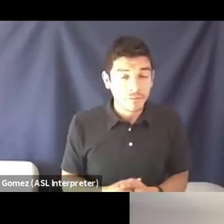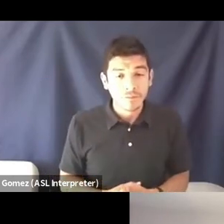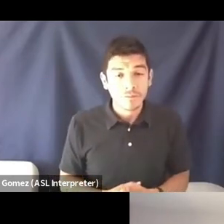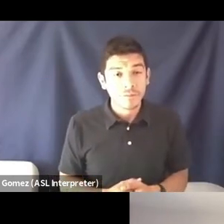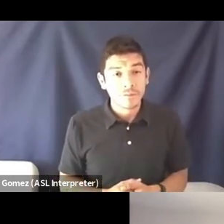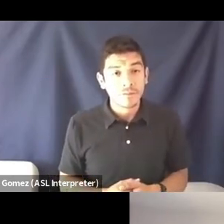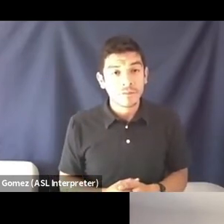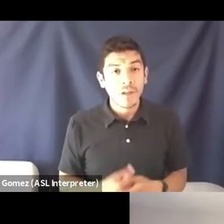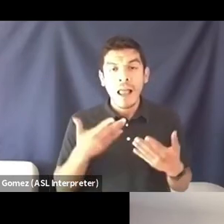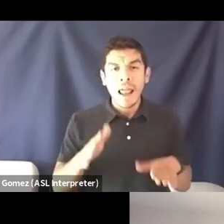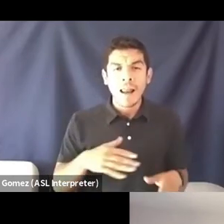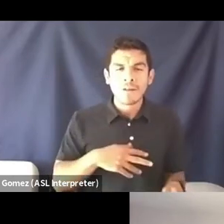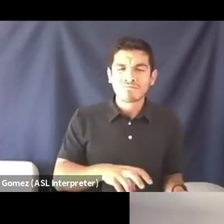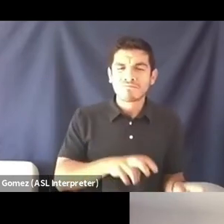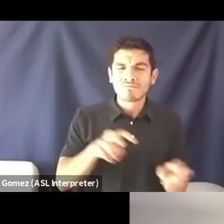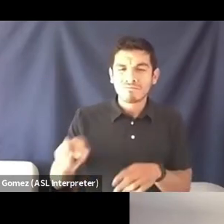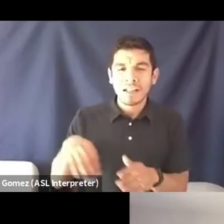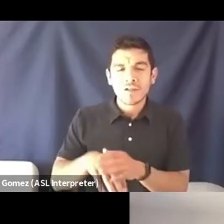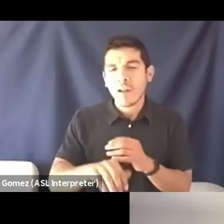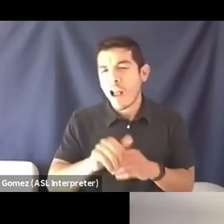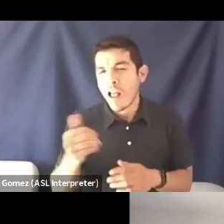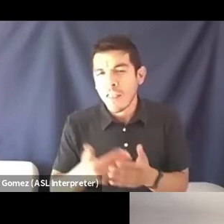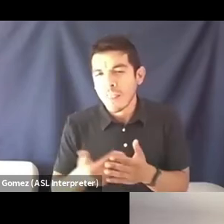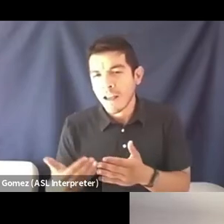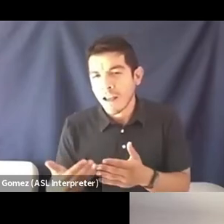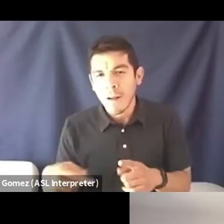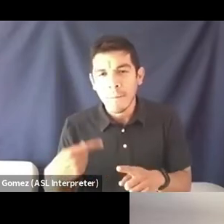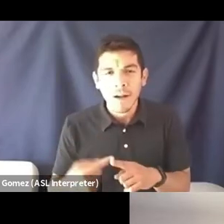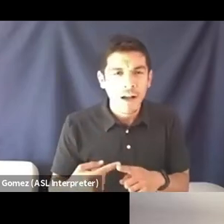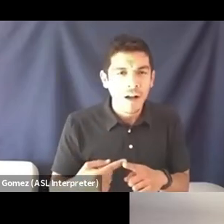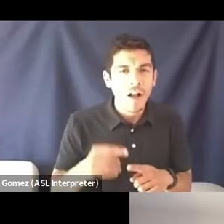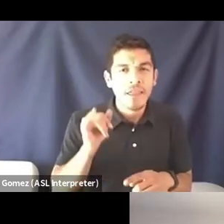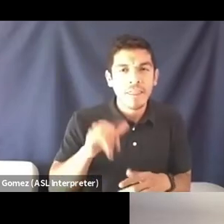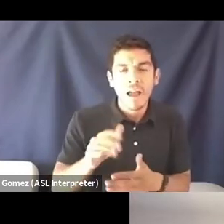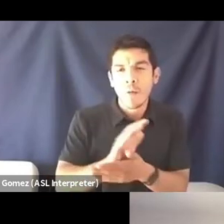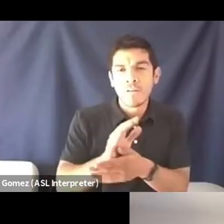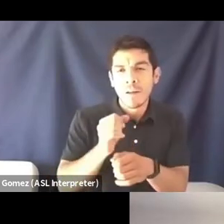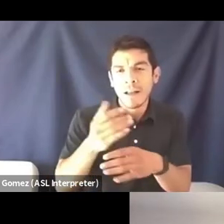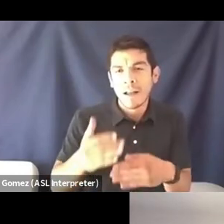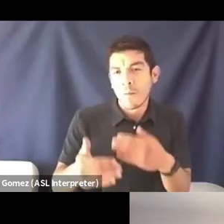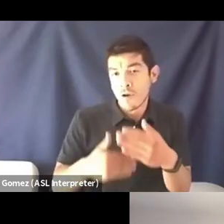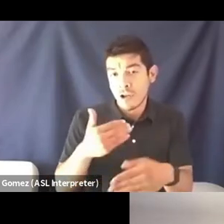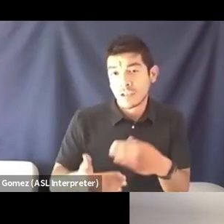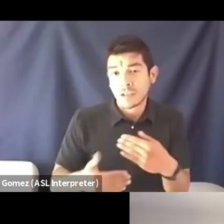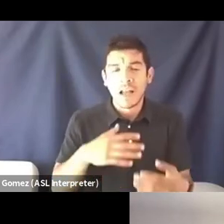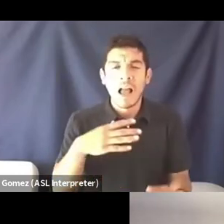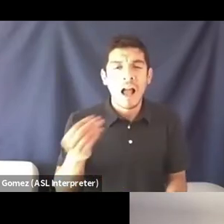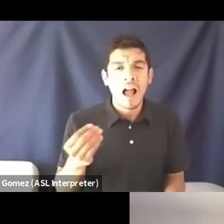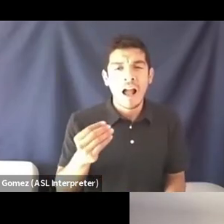Let me move into some of the other aspects of the filmmaking process. And just to talk about,